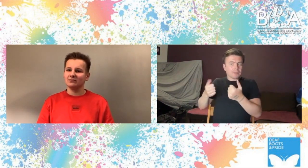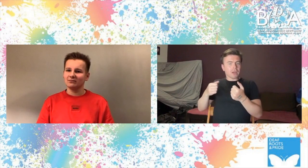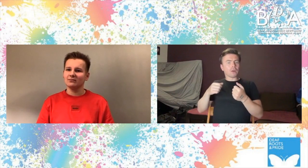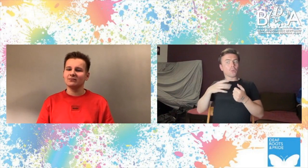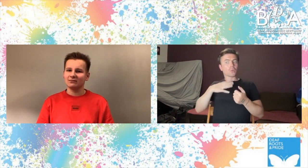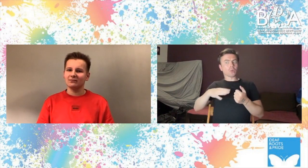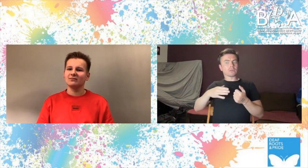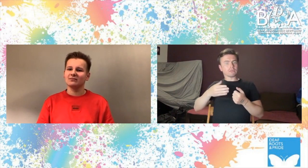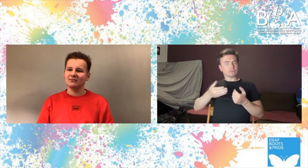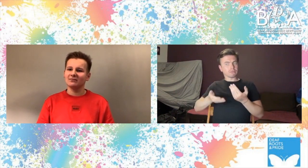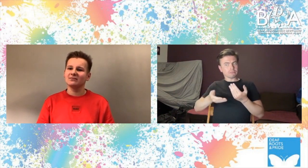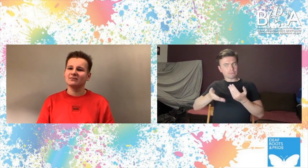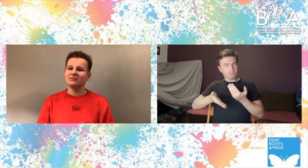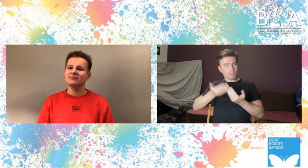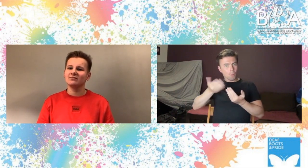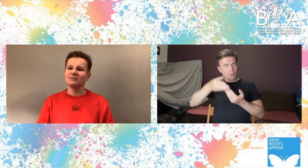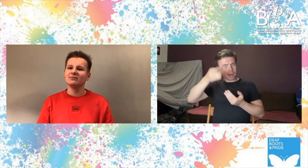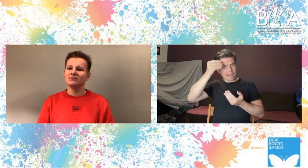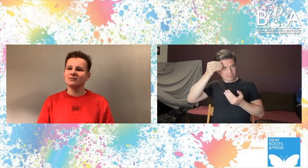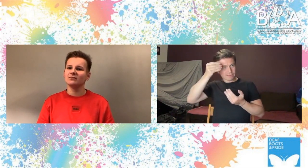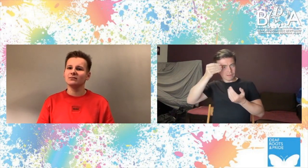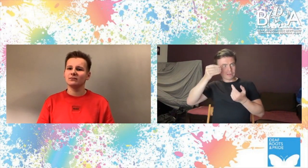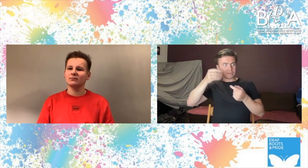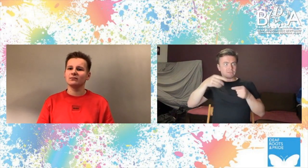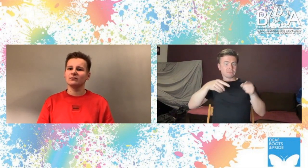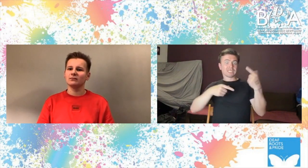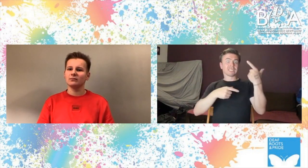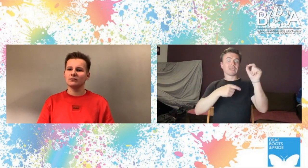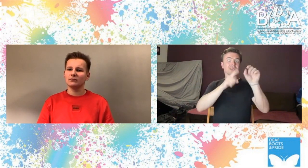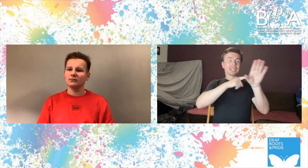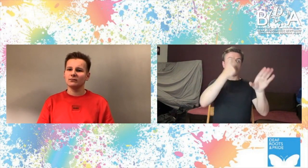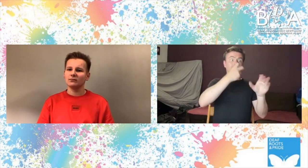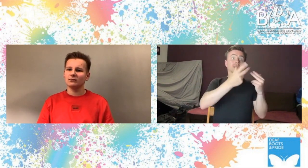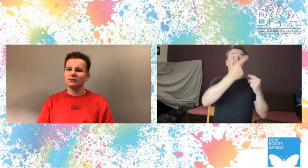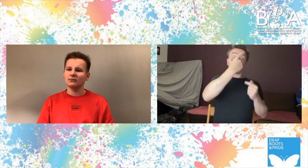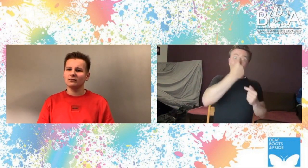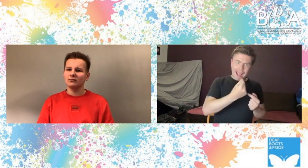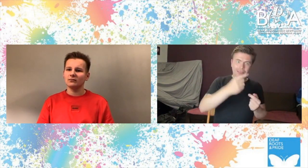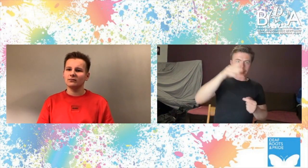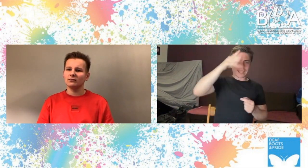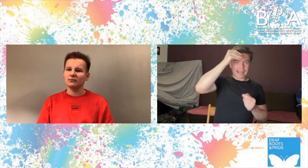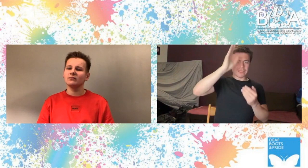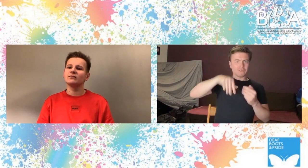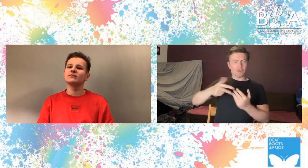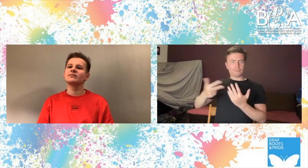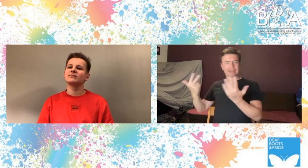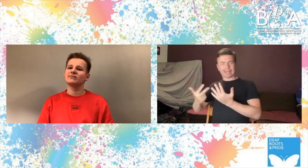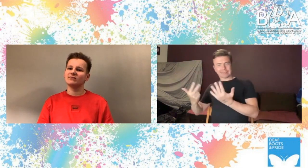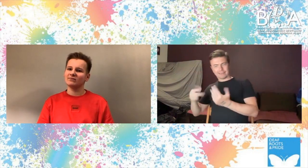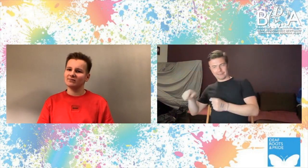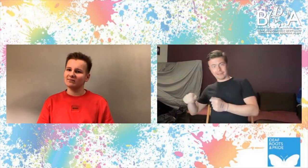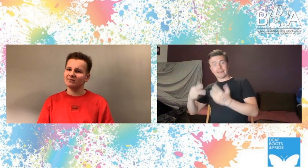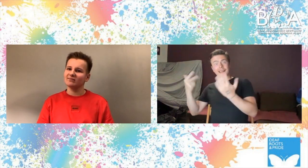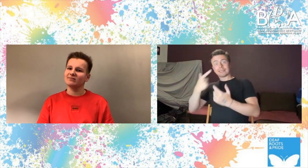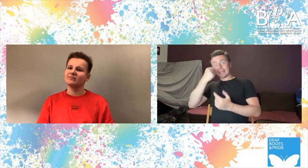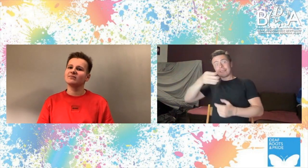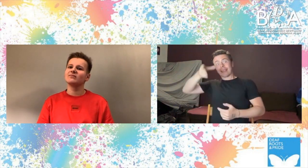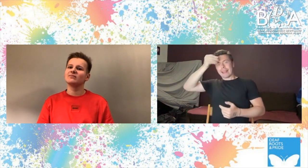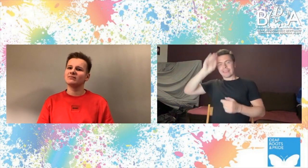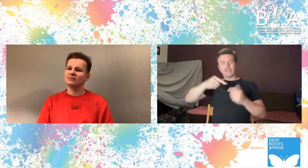your peers, but 18-year-olds can learn from 70-year-olds and 70-year-olds can